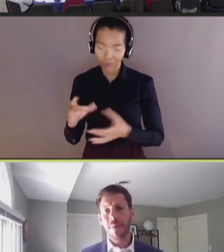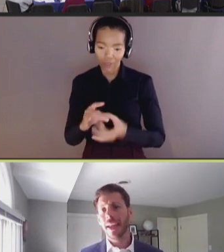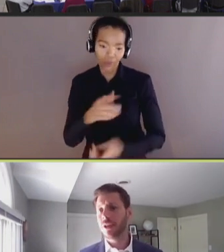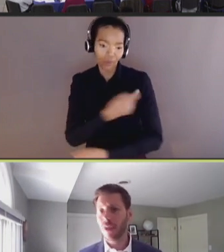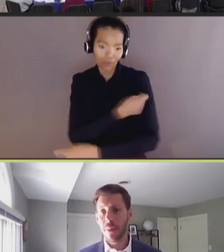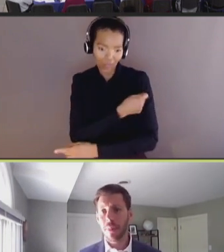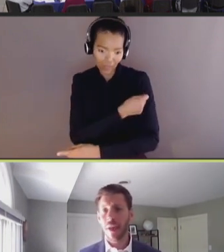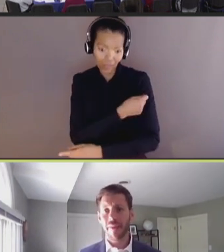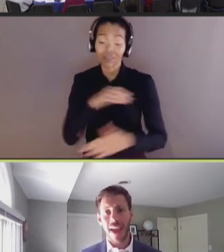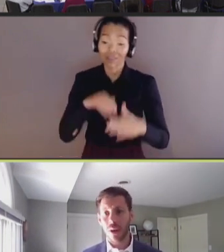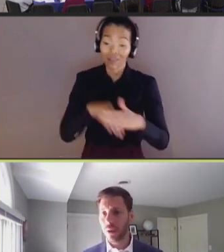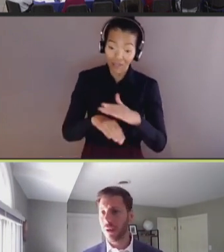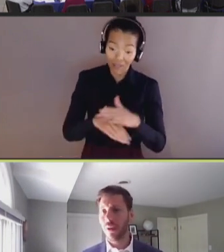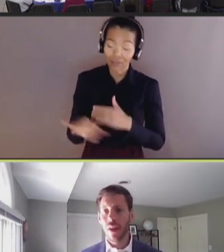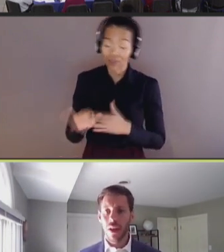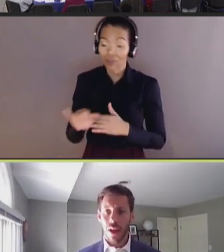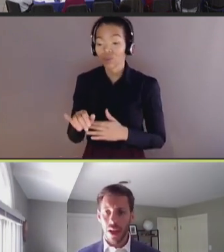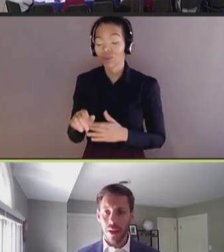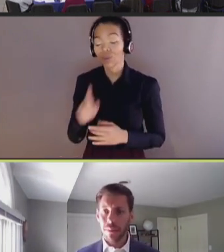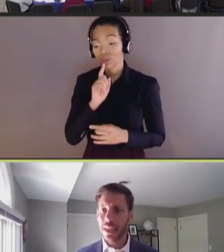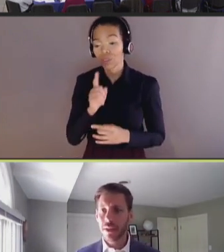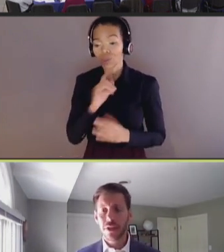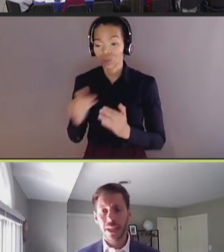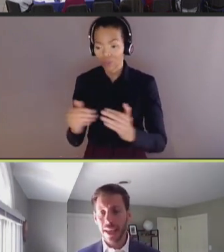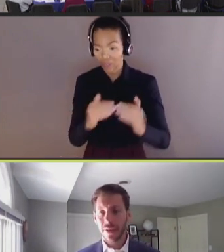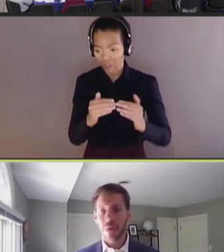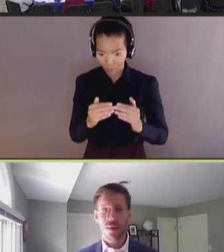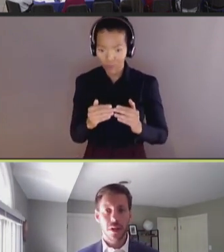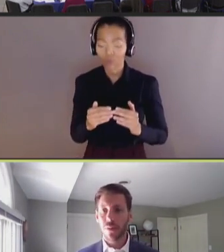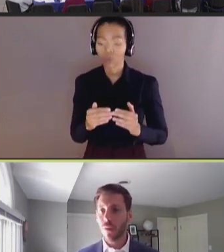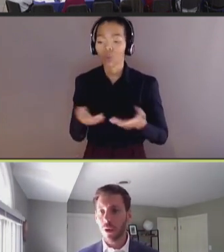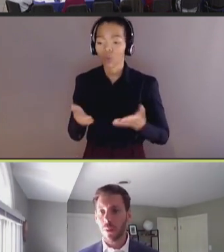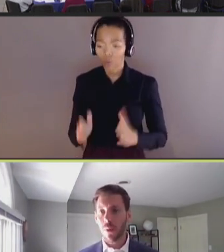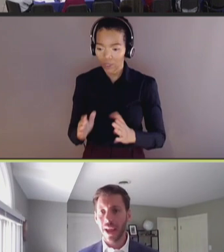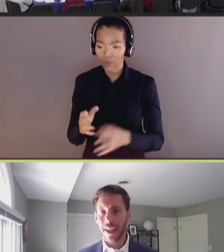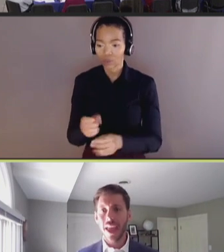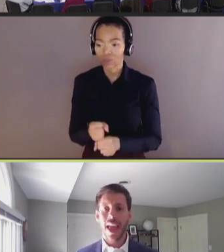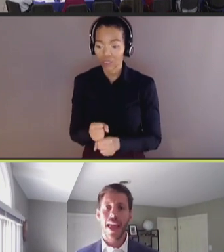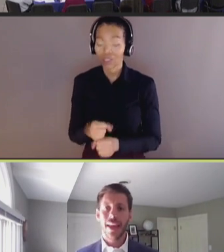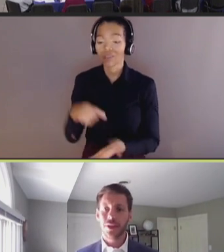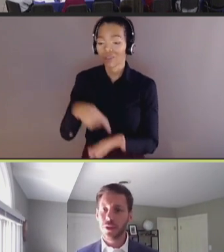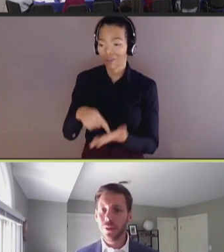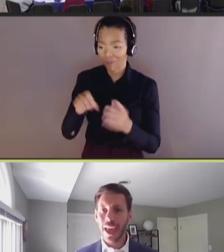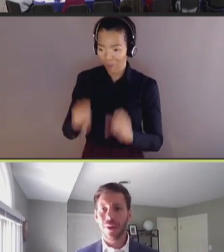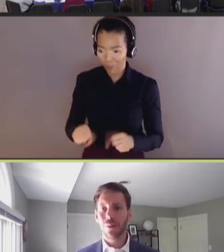making sure that people have equitable means to get those in an affordable way. And to do that,